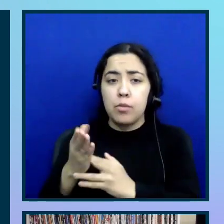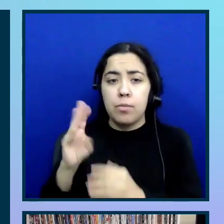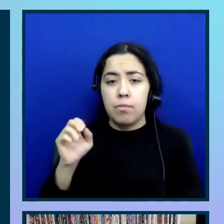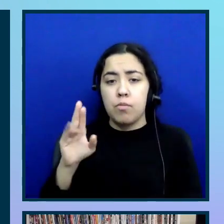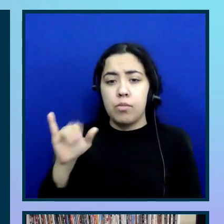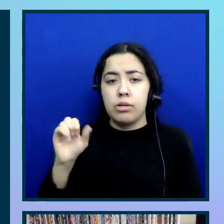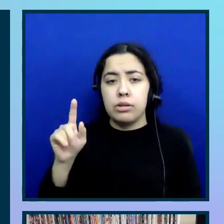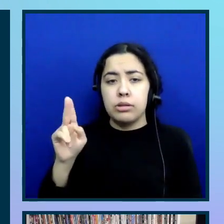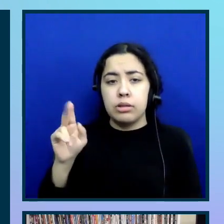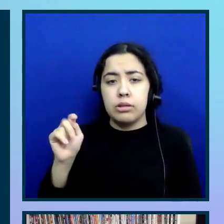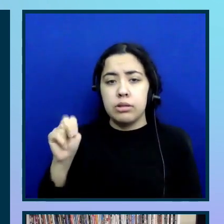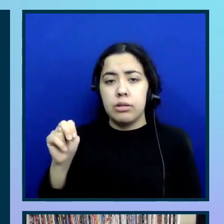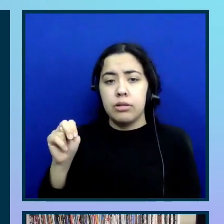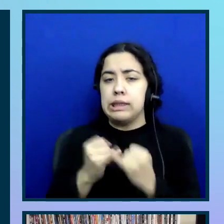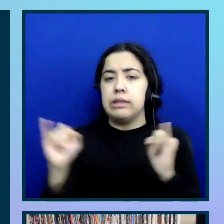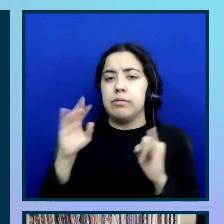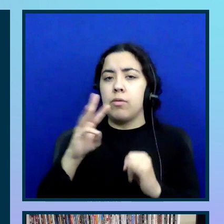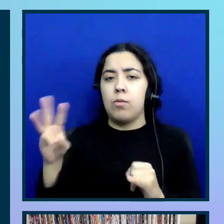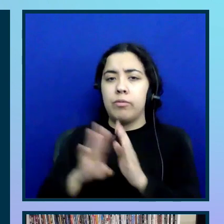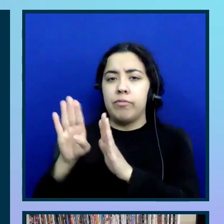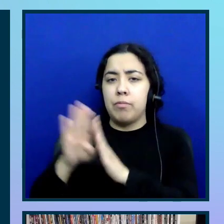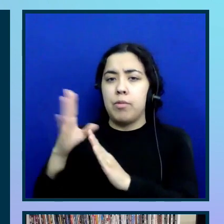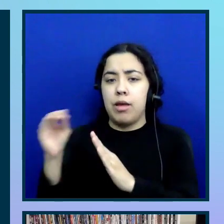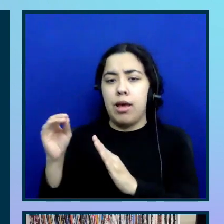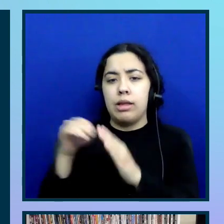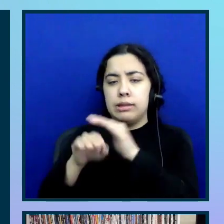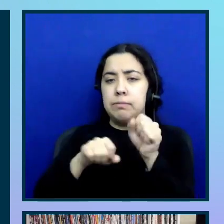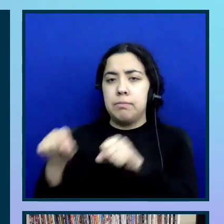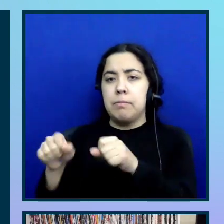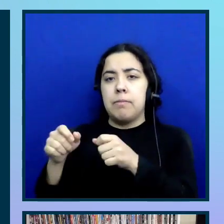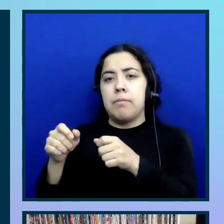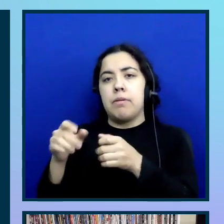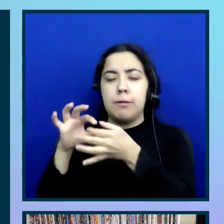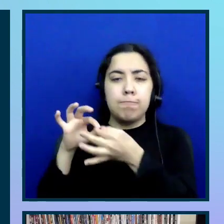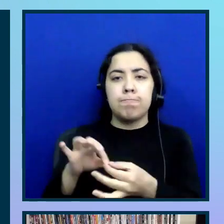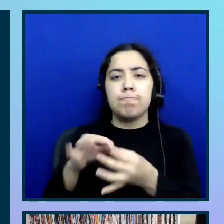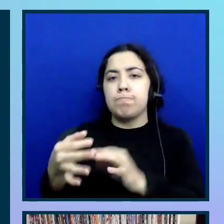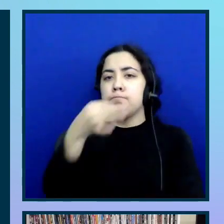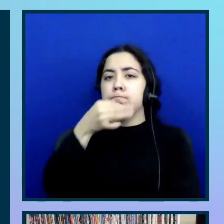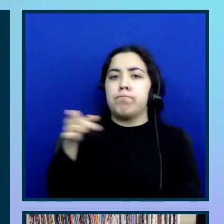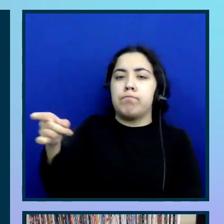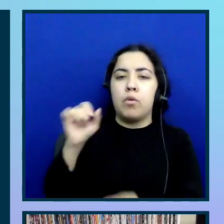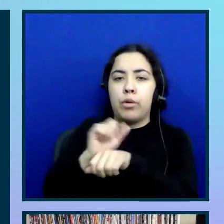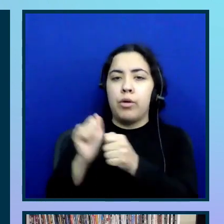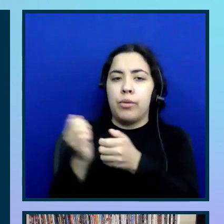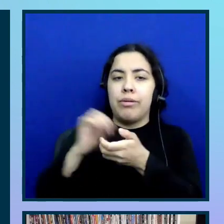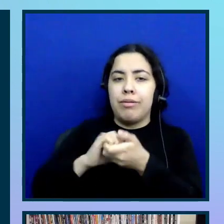an independent web developer and accessibility subject matter expert, who was working with the Gatsby team at the time. And the purpose of the study